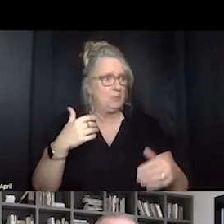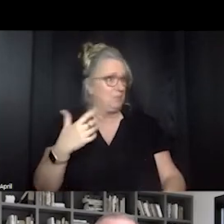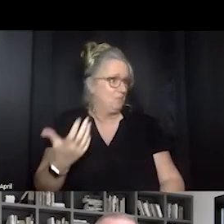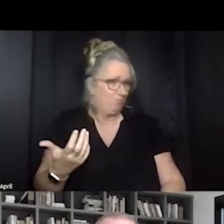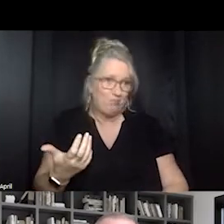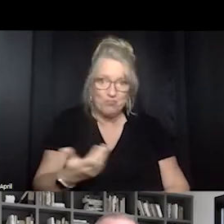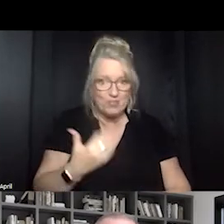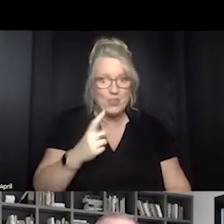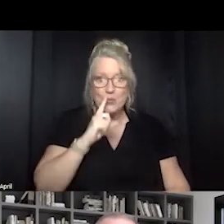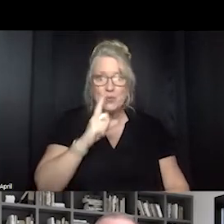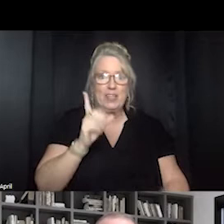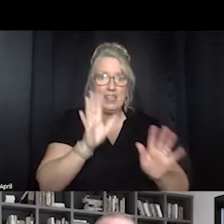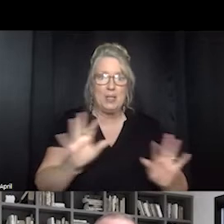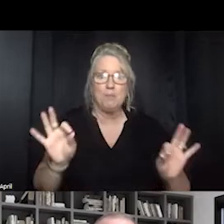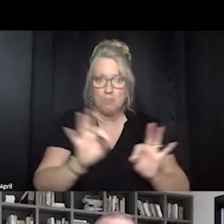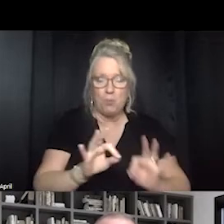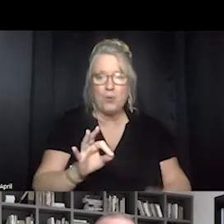IMPORTANT THING TO LOOK INTO,